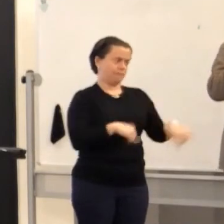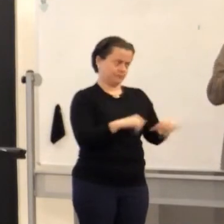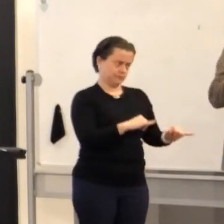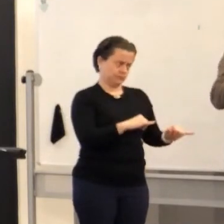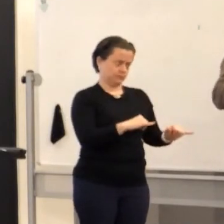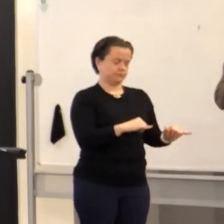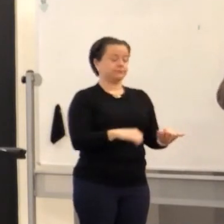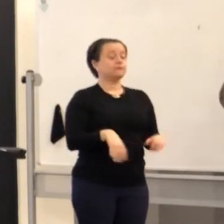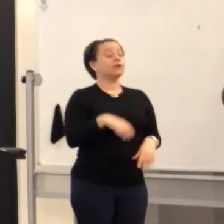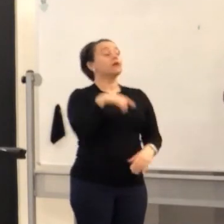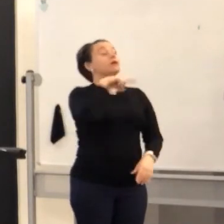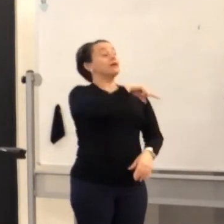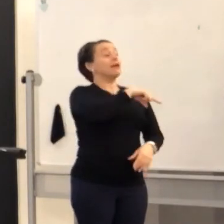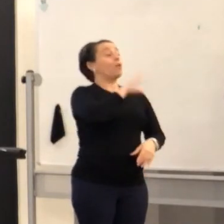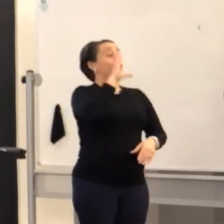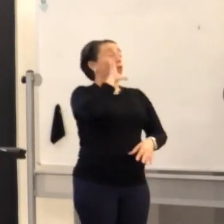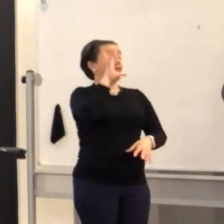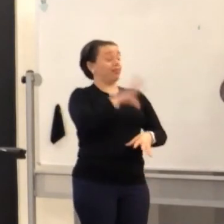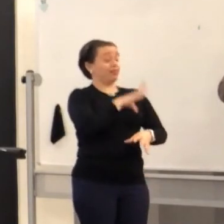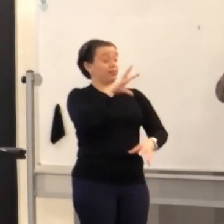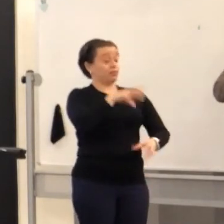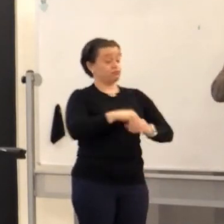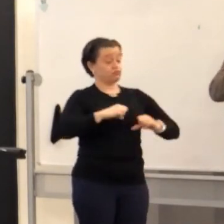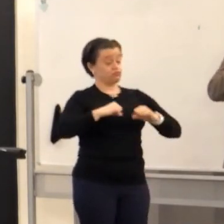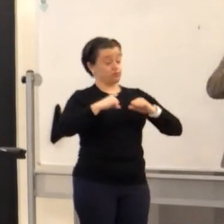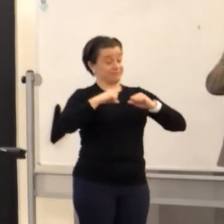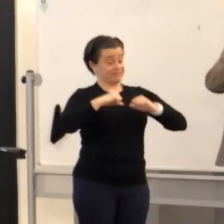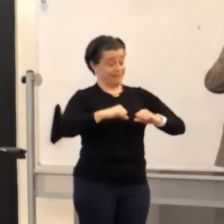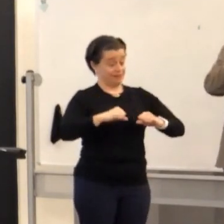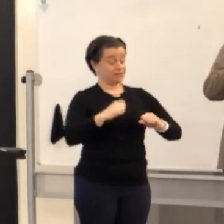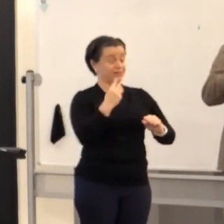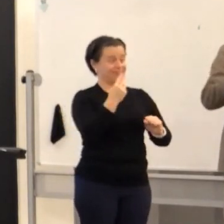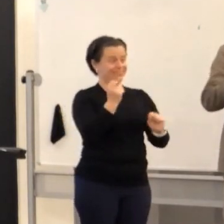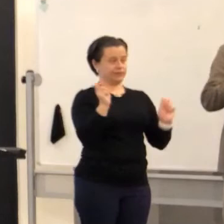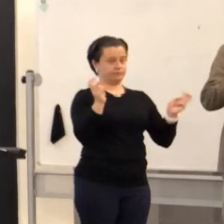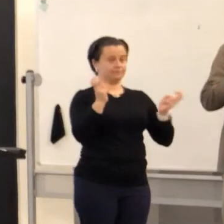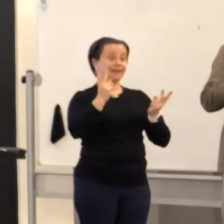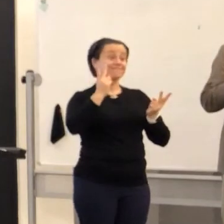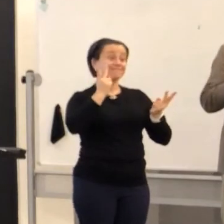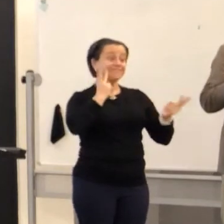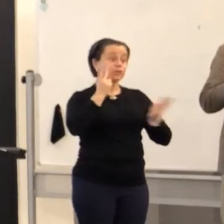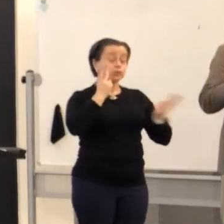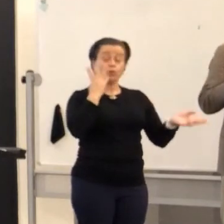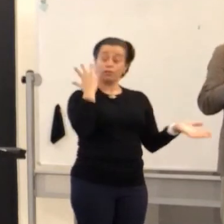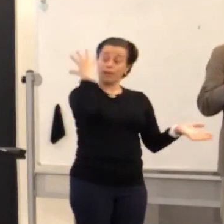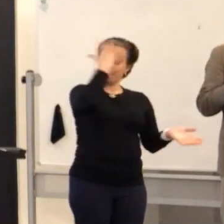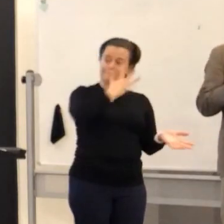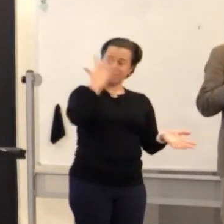ornamental appearance that we could think of it as the visual appearance of a product.